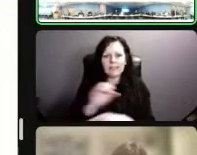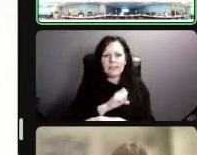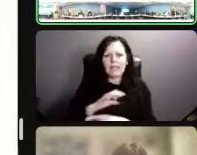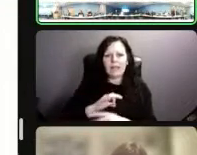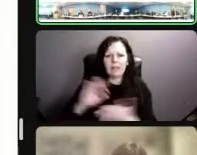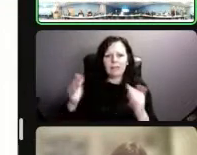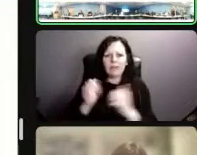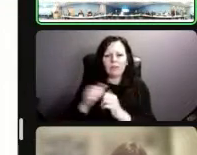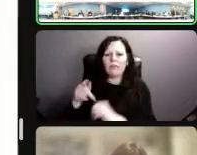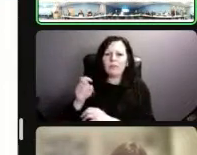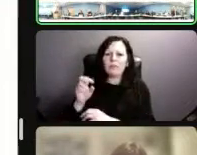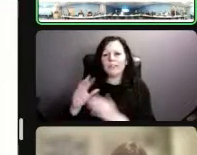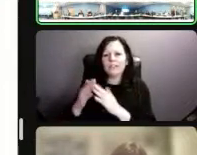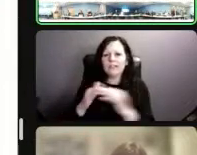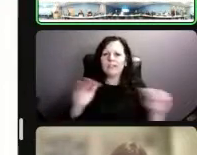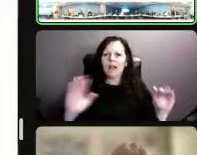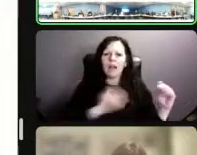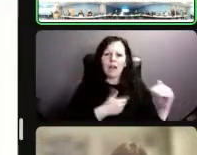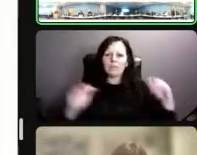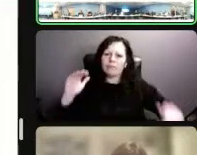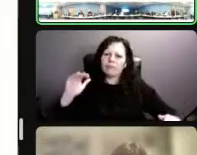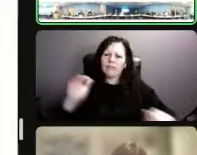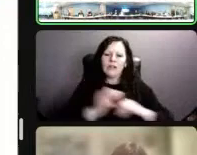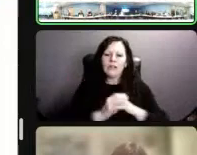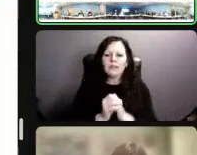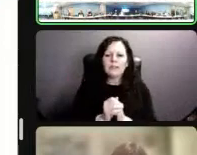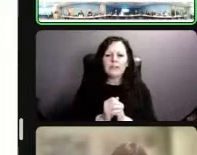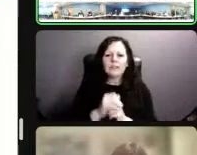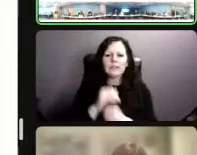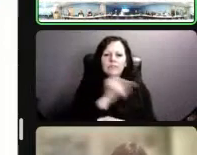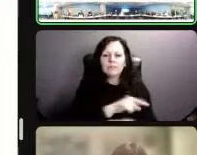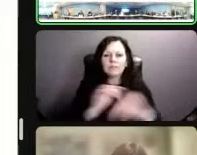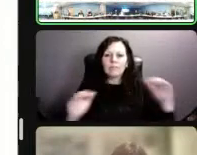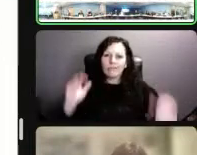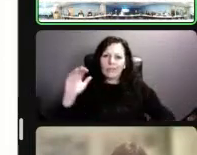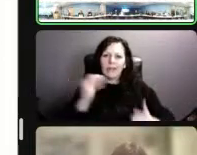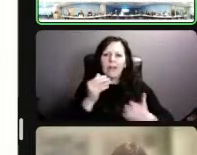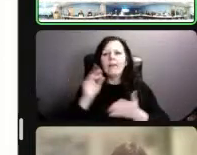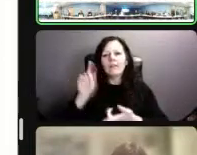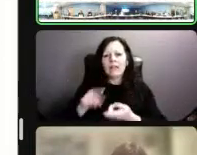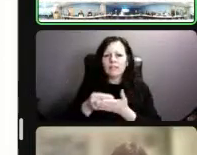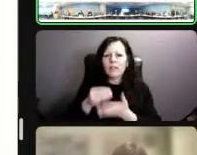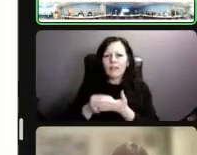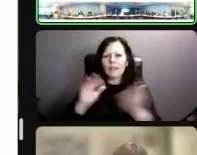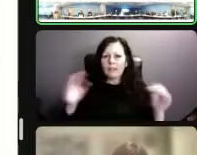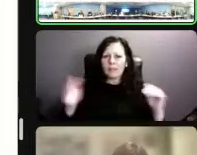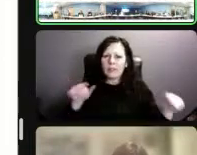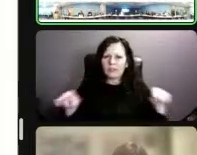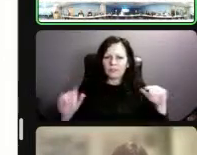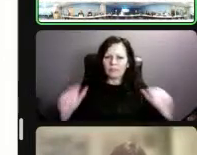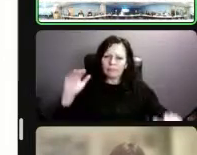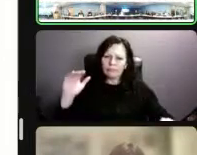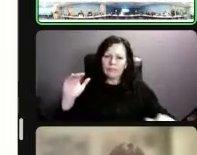AVERAGE OF 75 PERCENT LESS STAFFING.